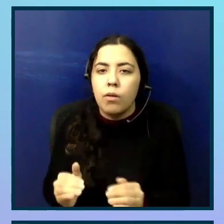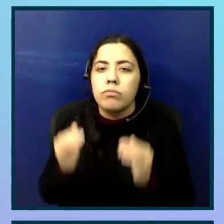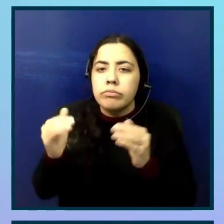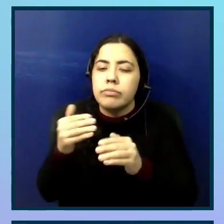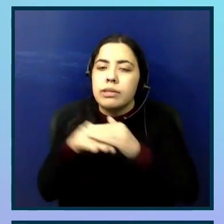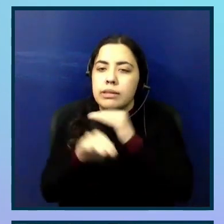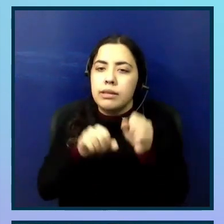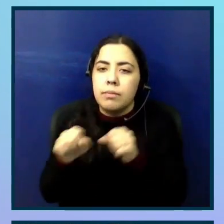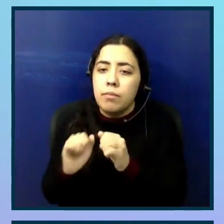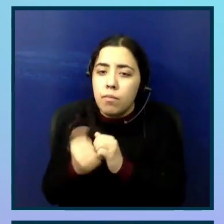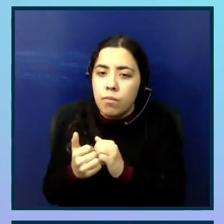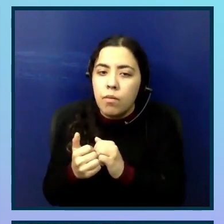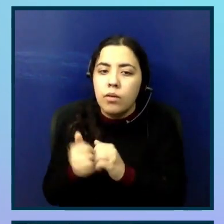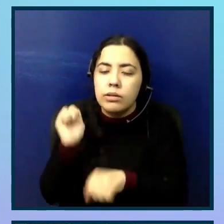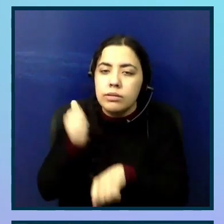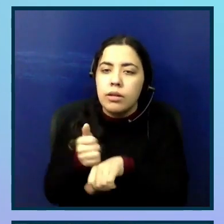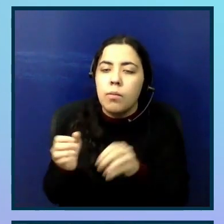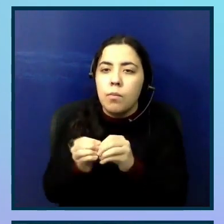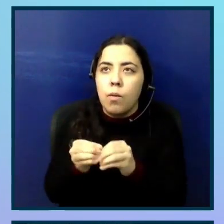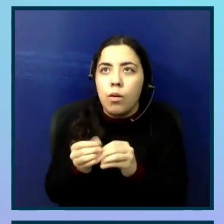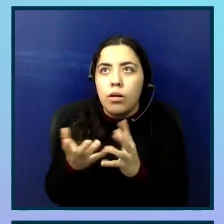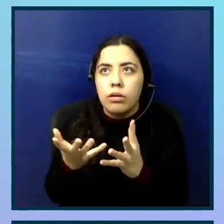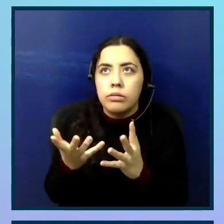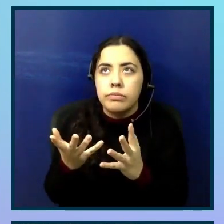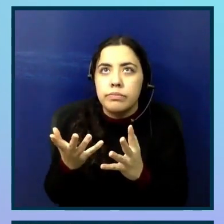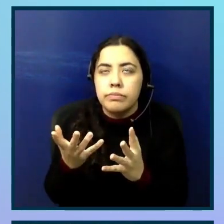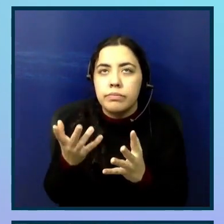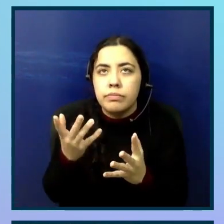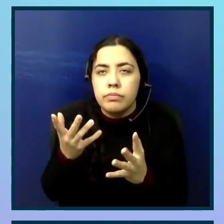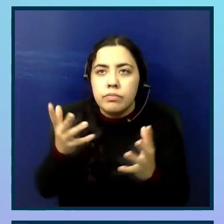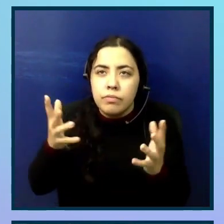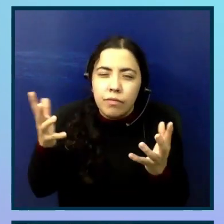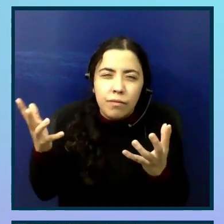to creating something that's more holistic and creating more accessible design.